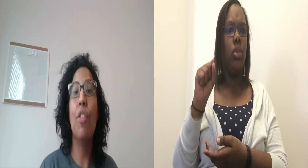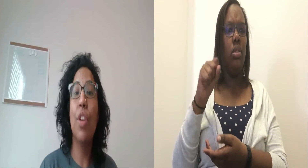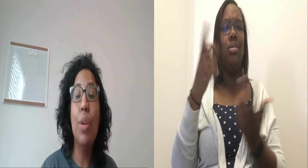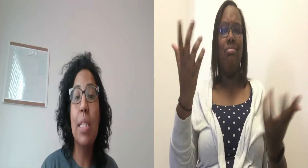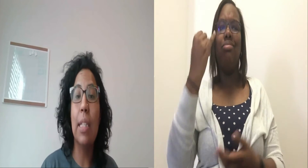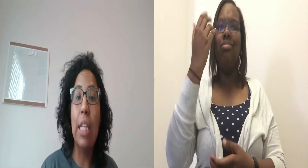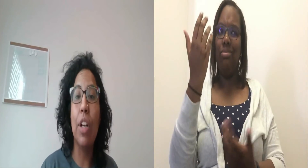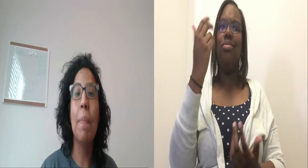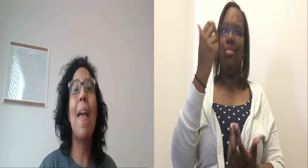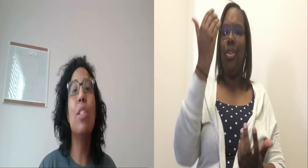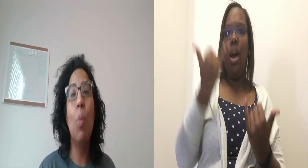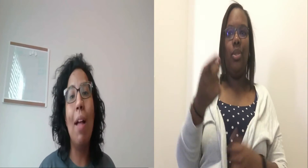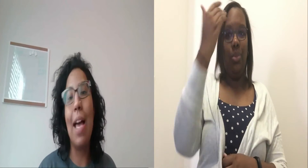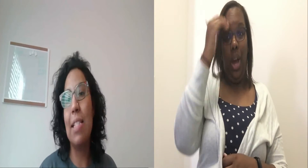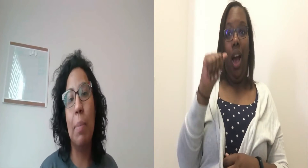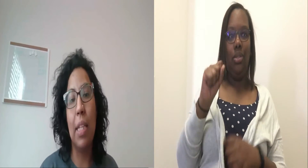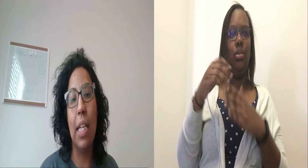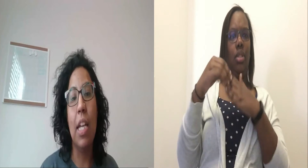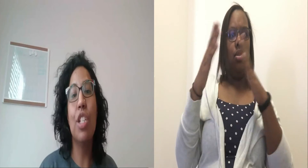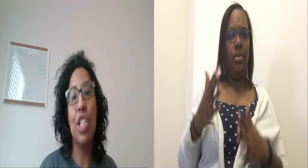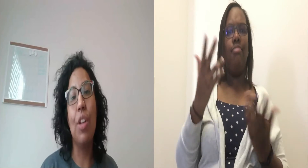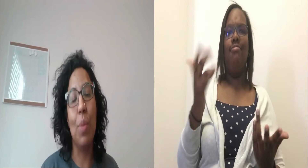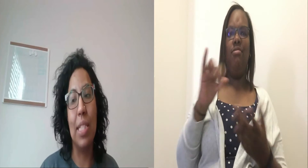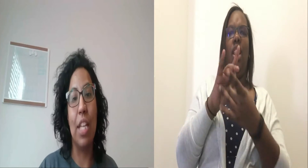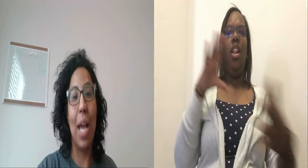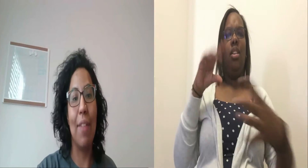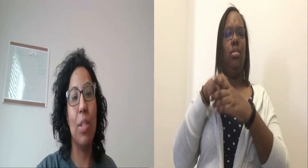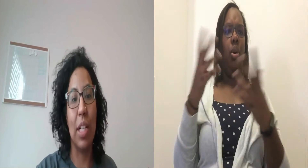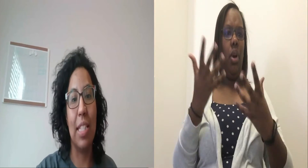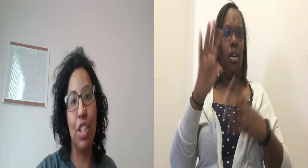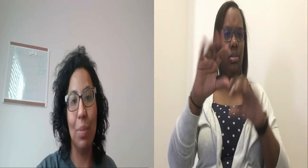for you as a leader as well as an ability to share the ones that you have as an organization